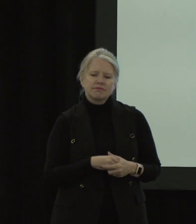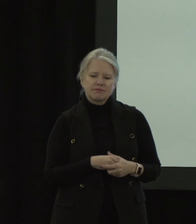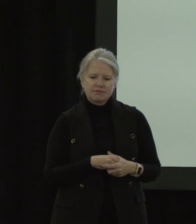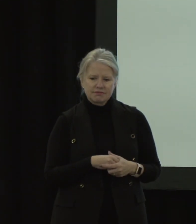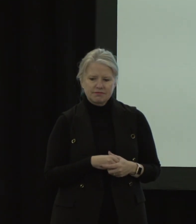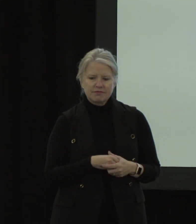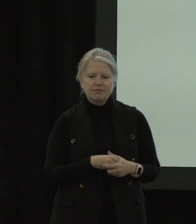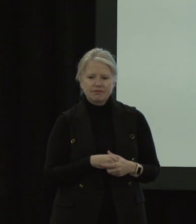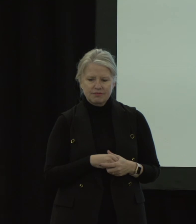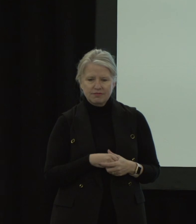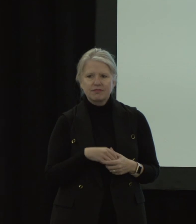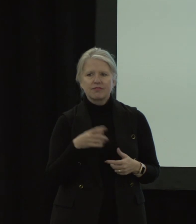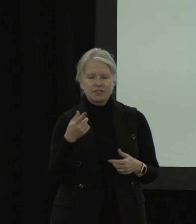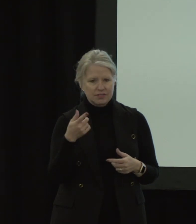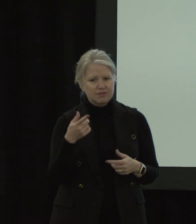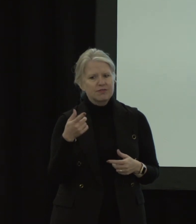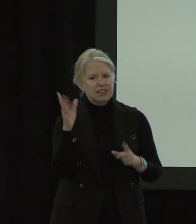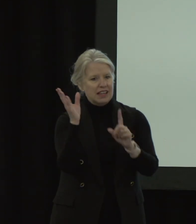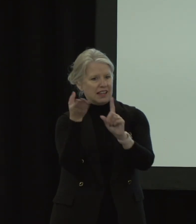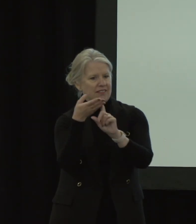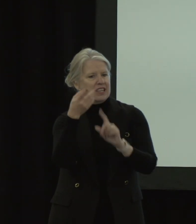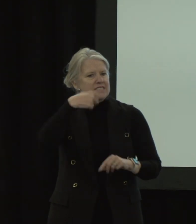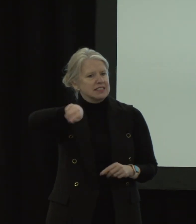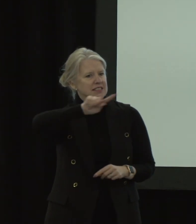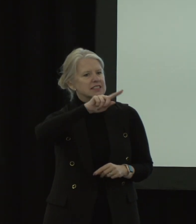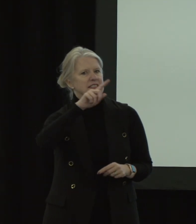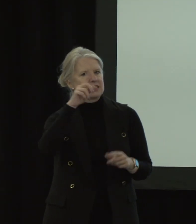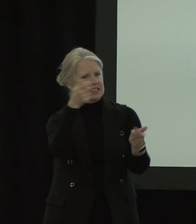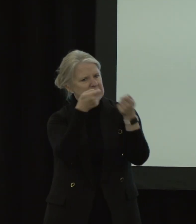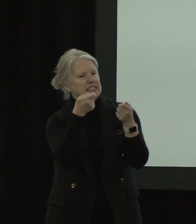whatever you have to do, to get more employers to do what the Federal